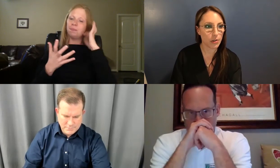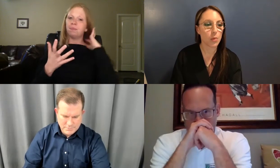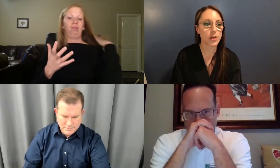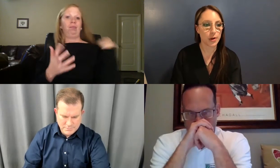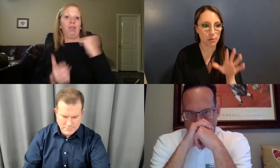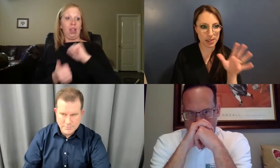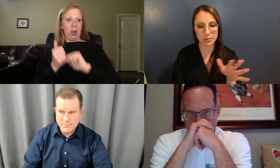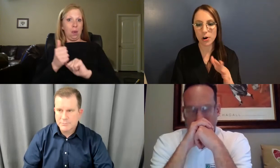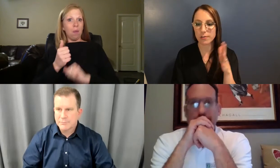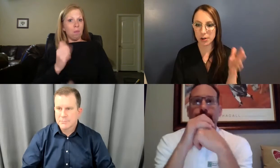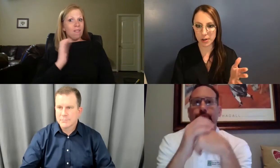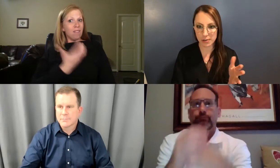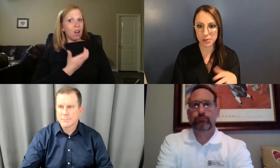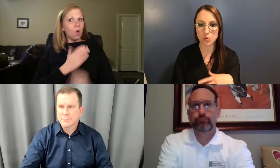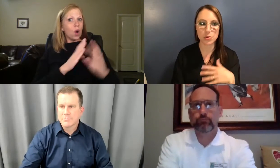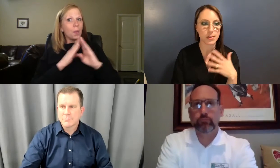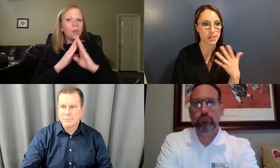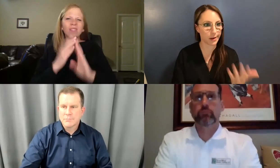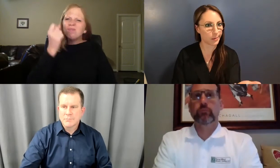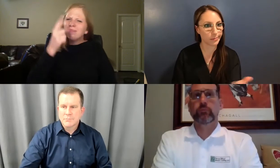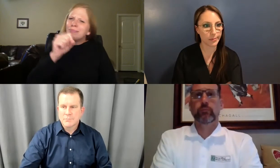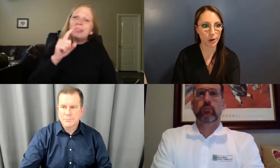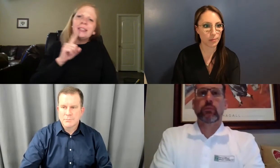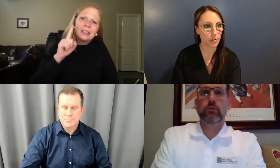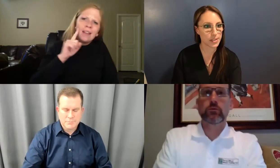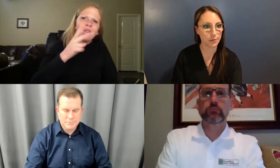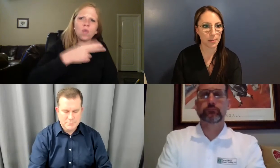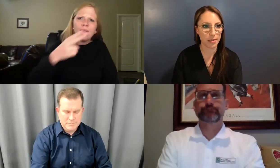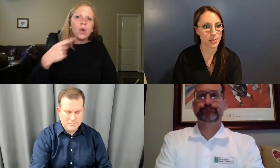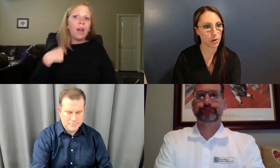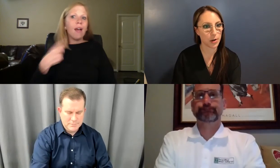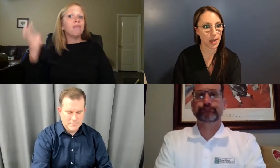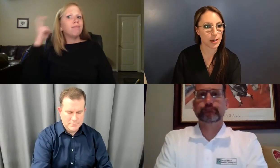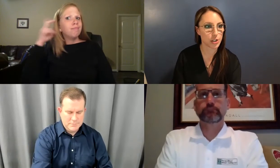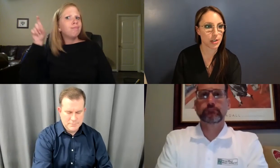although we do have a mix of hard of hearing individuals, you know there's different methods of communication,